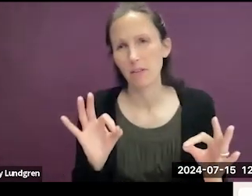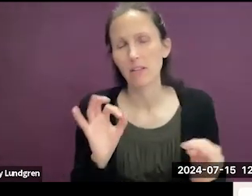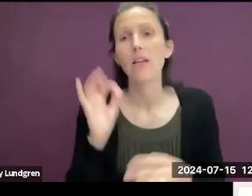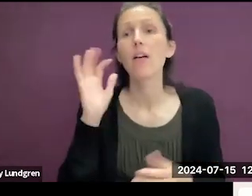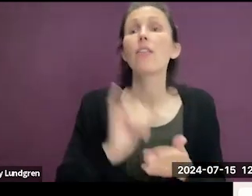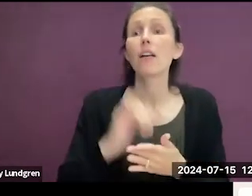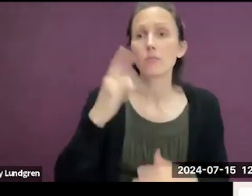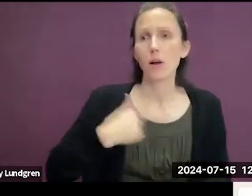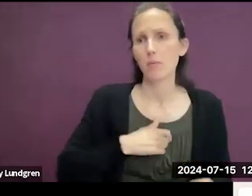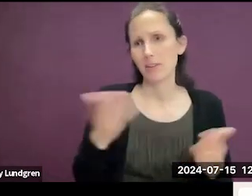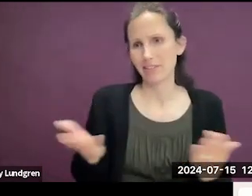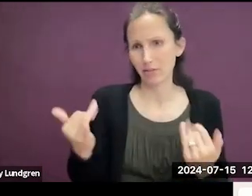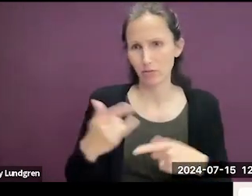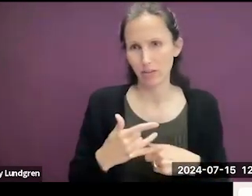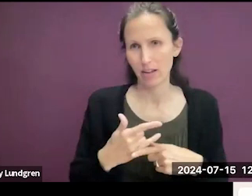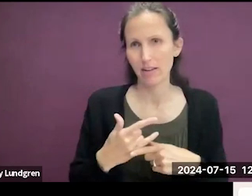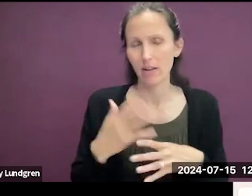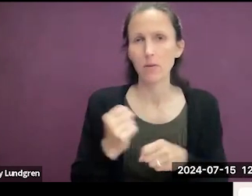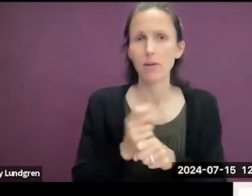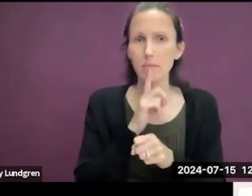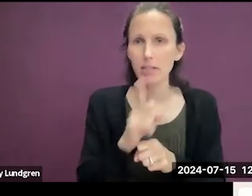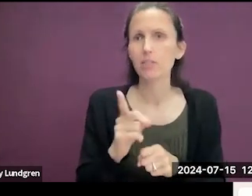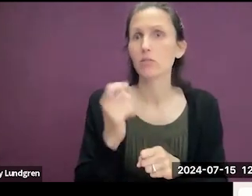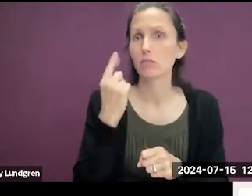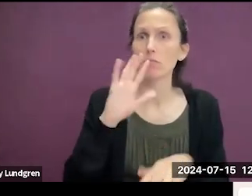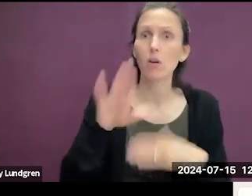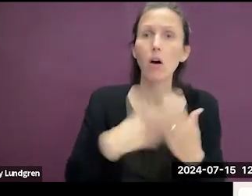to go over what all of these new guidelines are and how we address those.